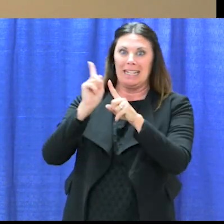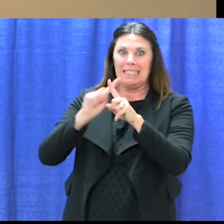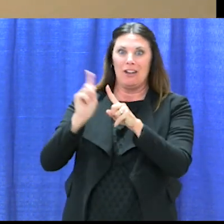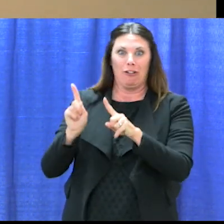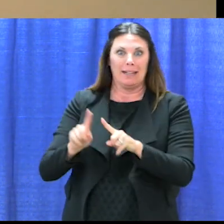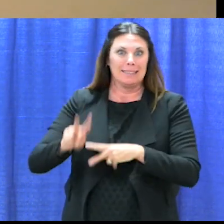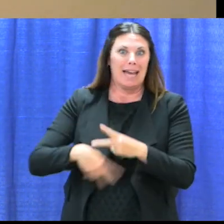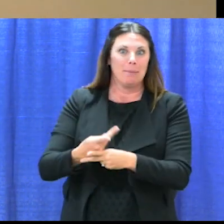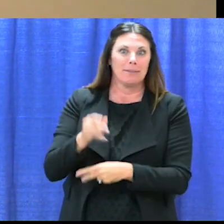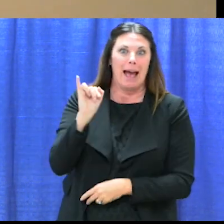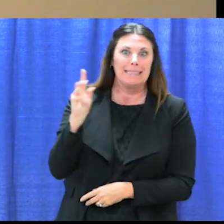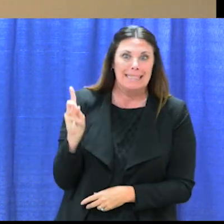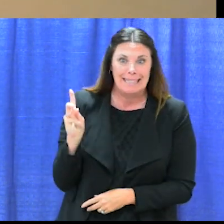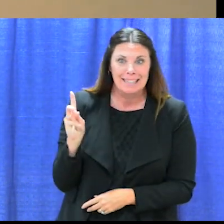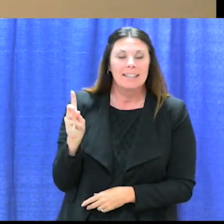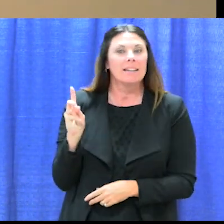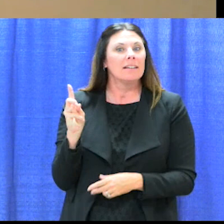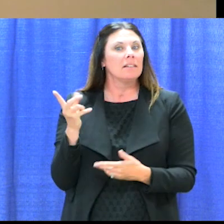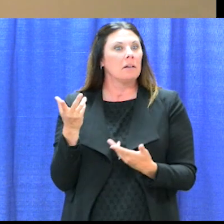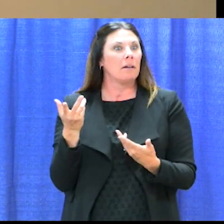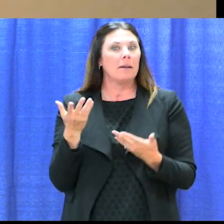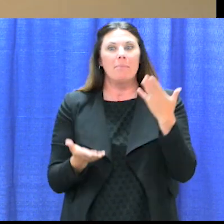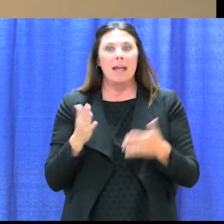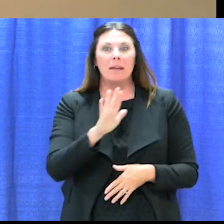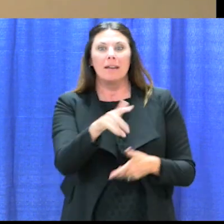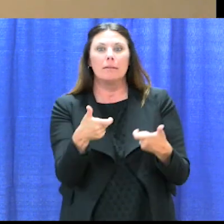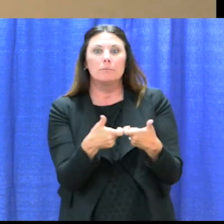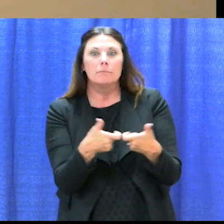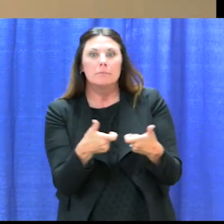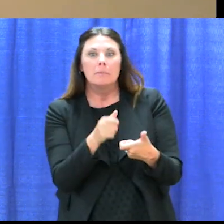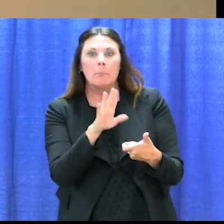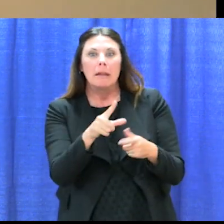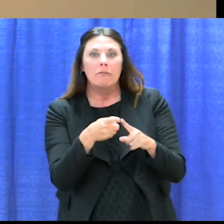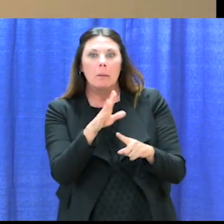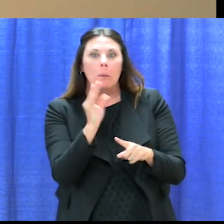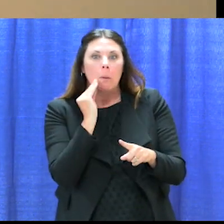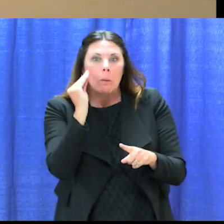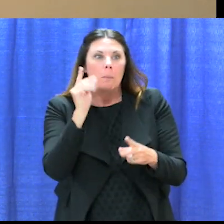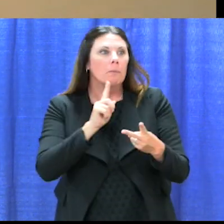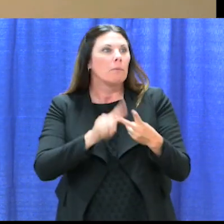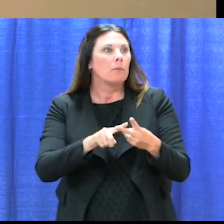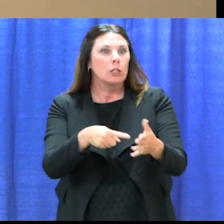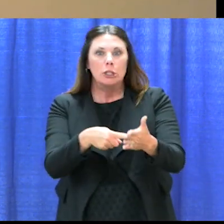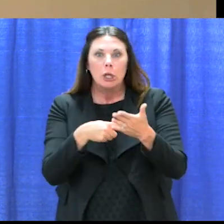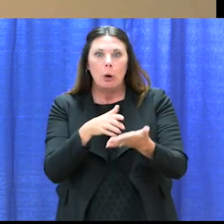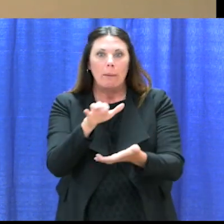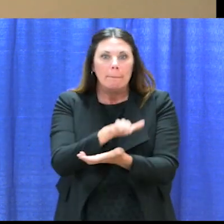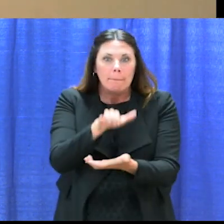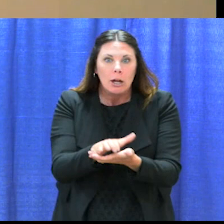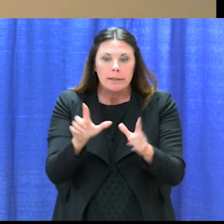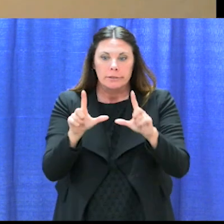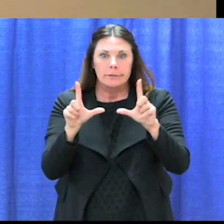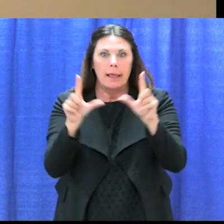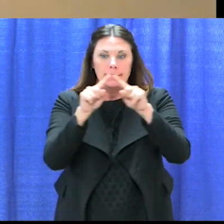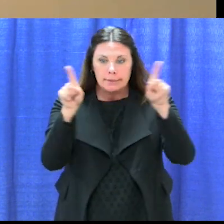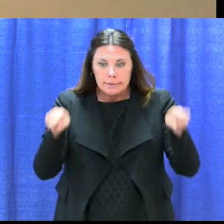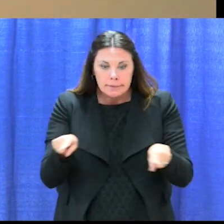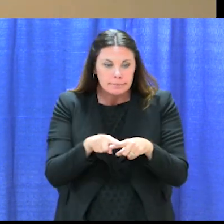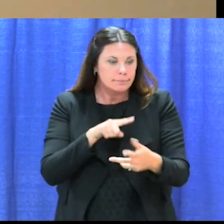Some of which include a utility bill, a marriage license, a driver's license whether it's domestic